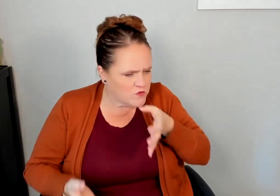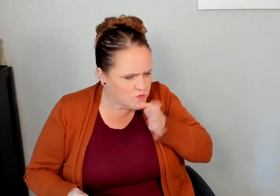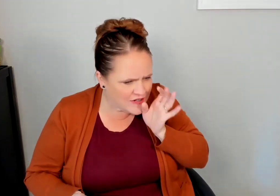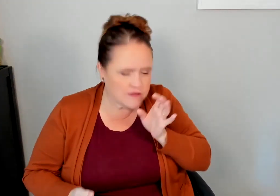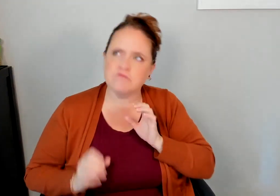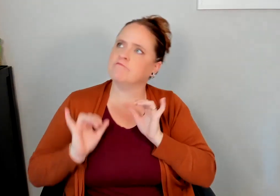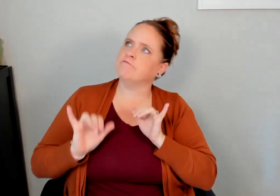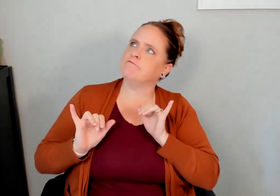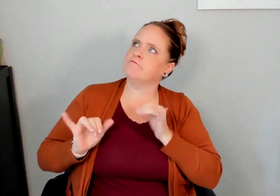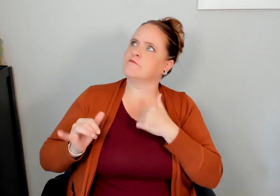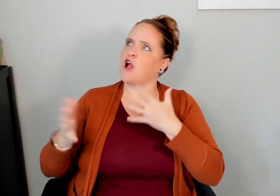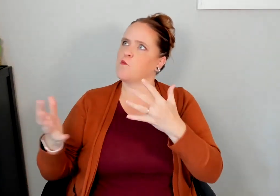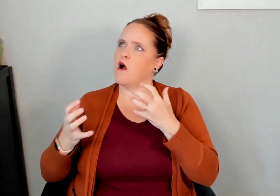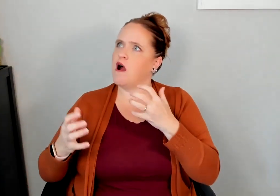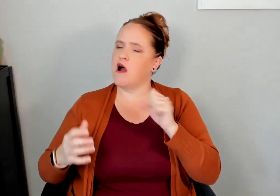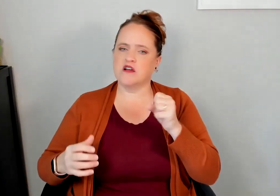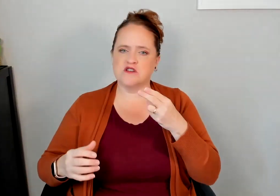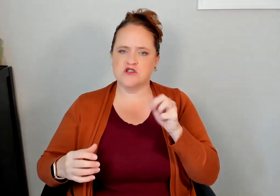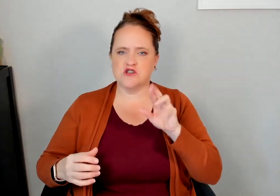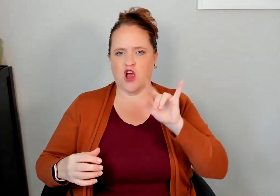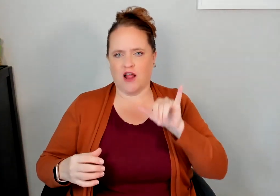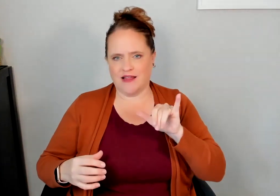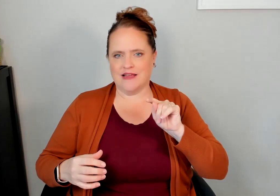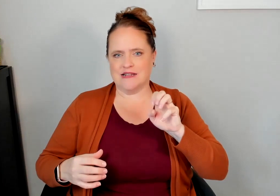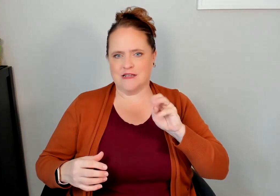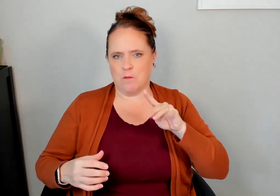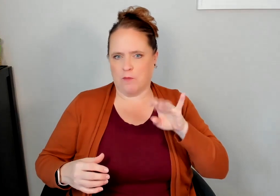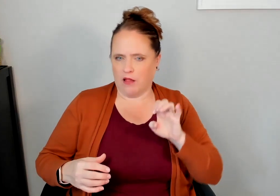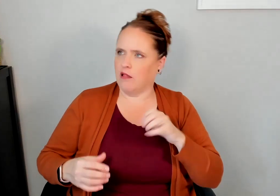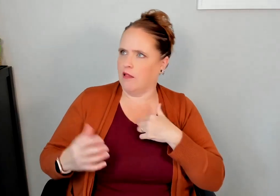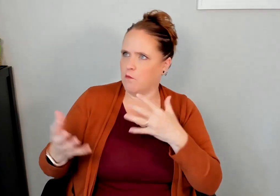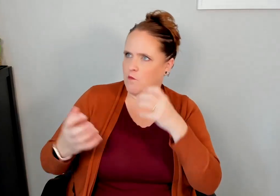and enjoyed being waited on by the staff so they were able to order a shirley temple